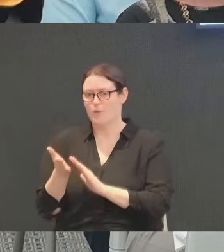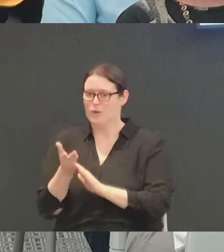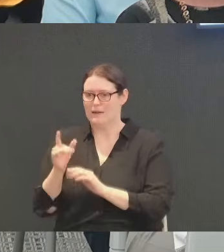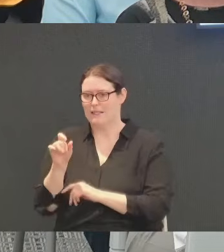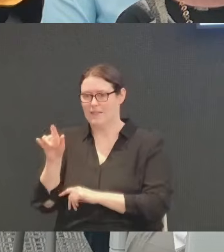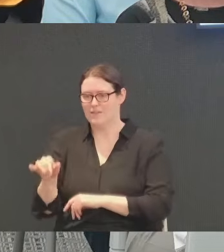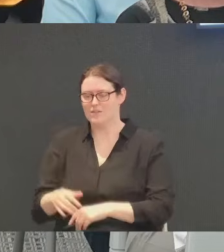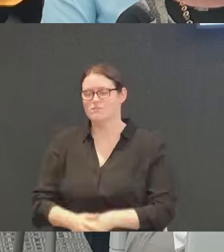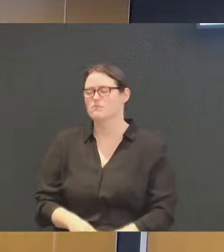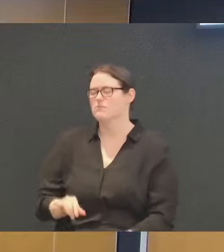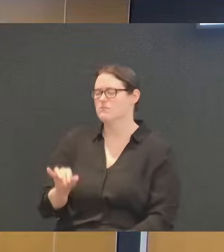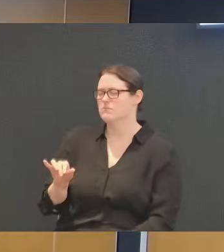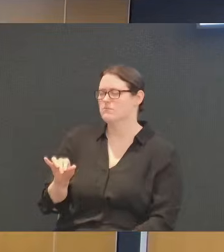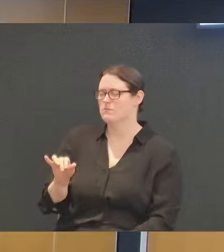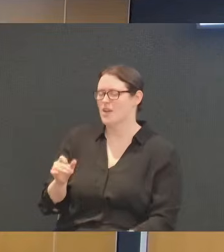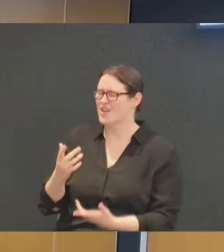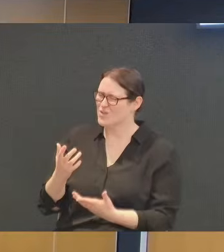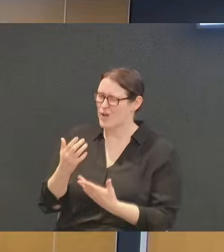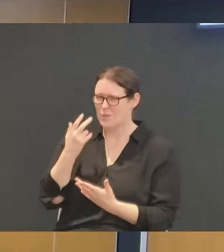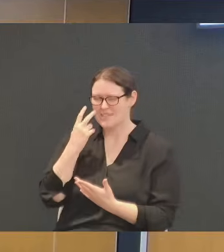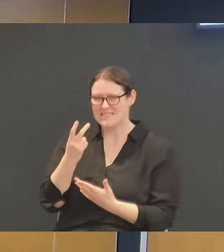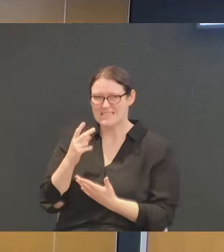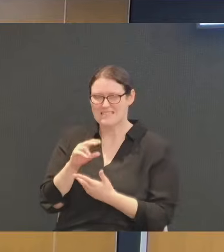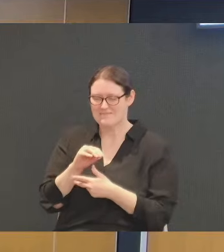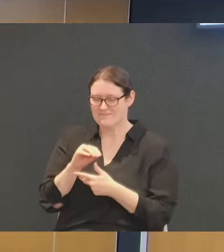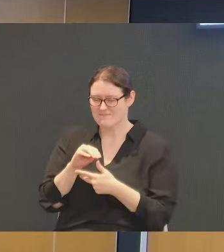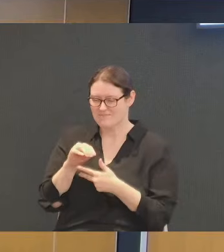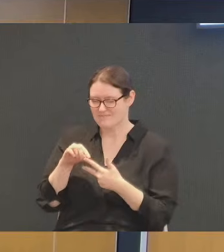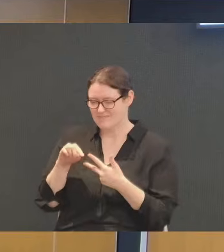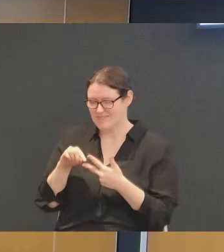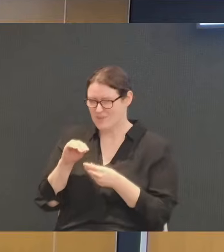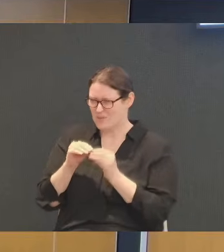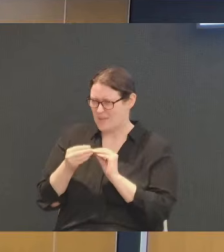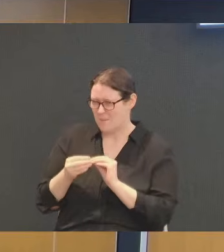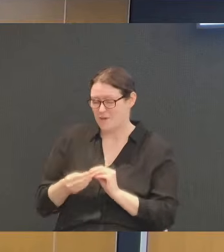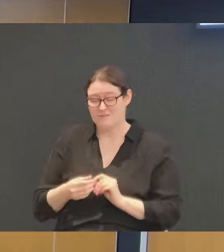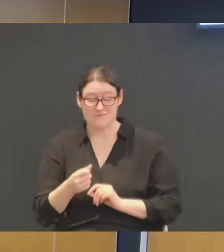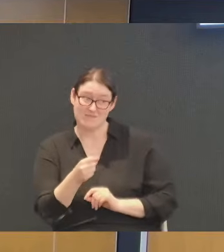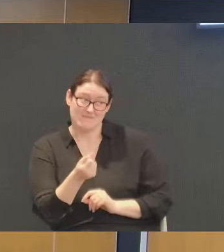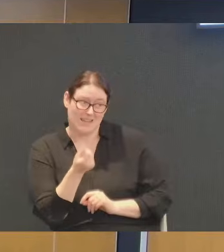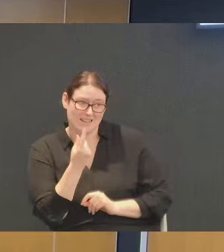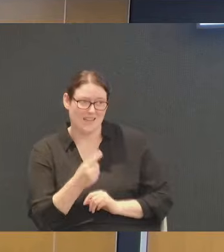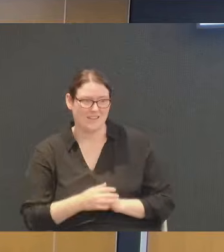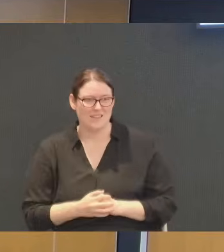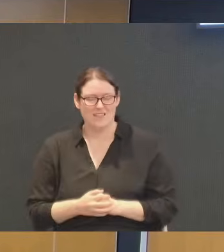Okay. I just would like to see those because I mean that's you know that for the people it's